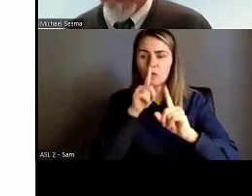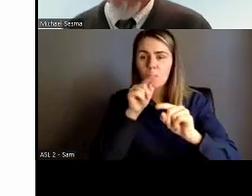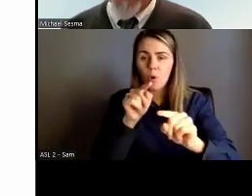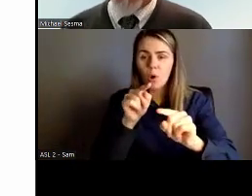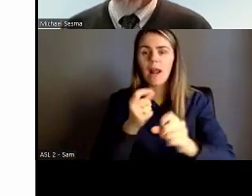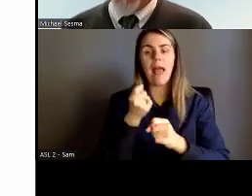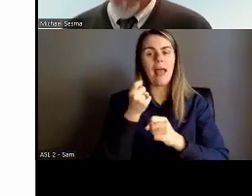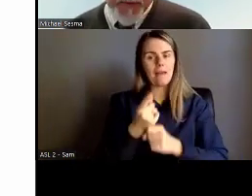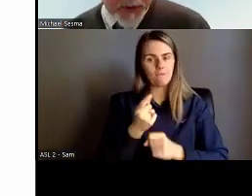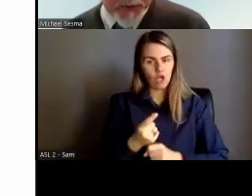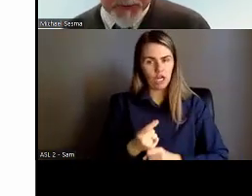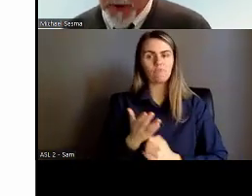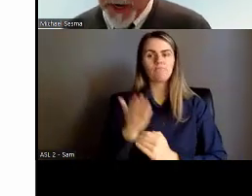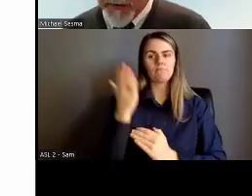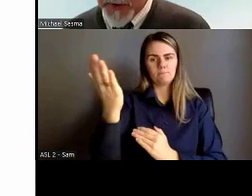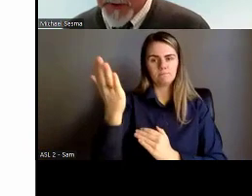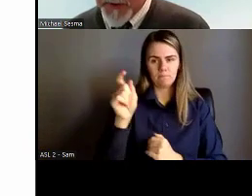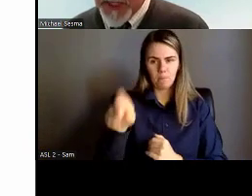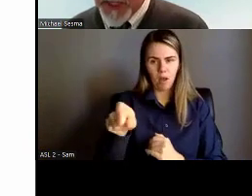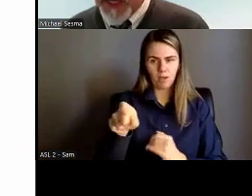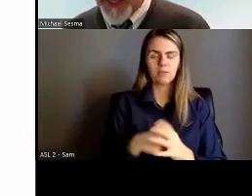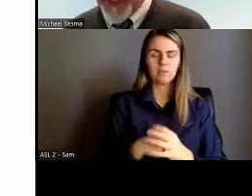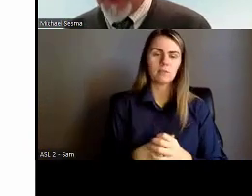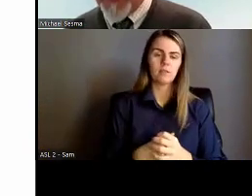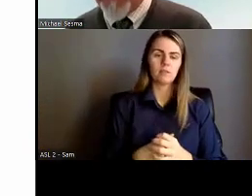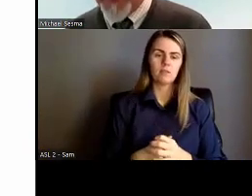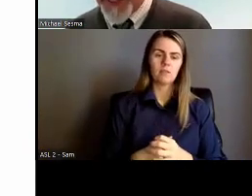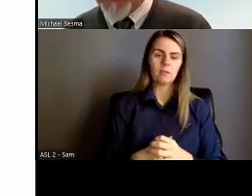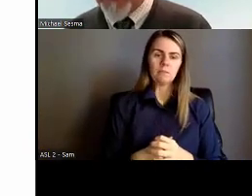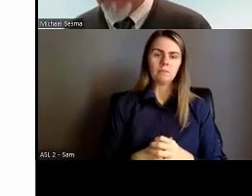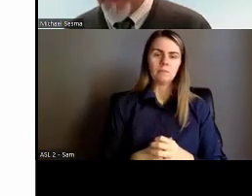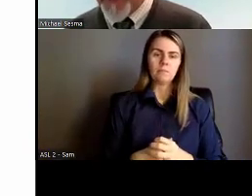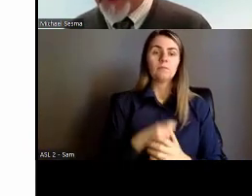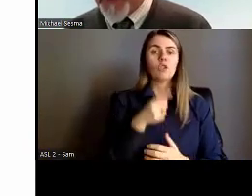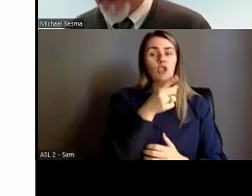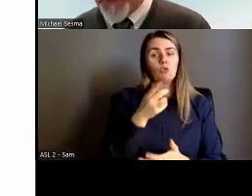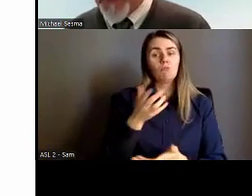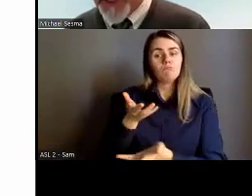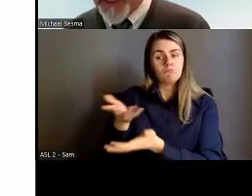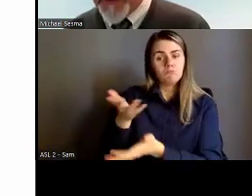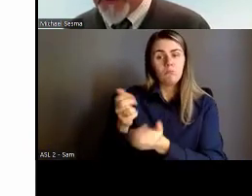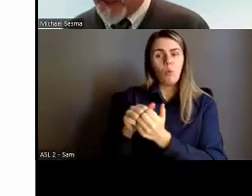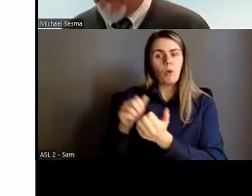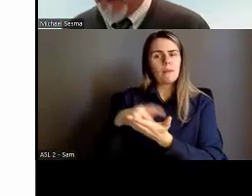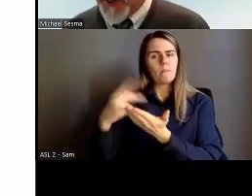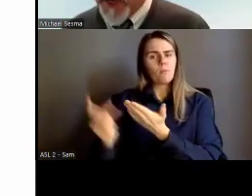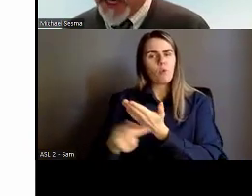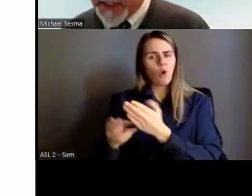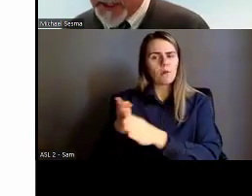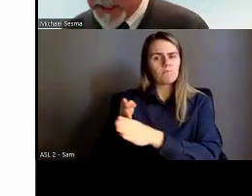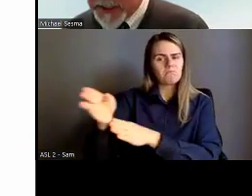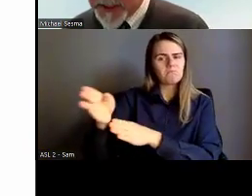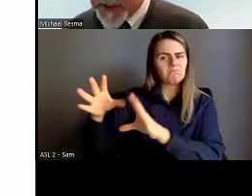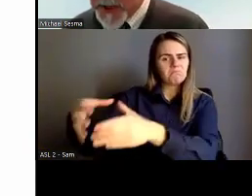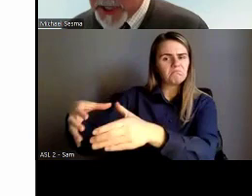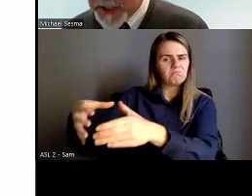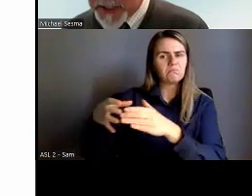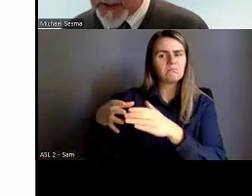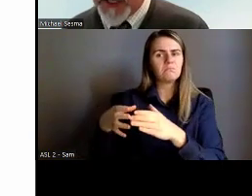You'll also work with program to figure out what you do if you want to make any changes in your budget,